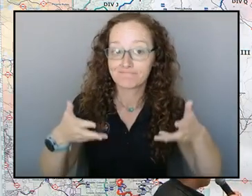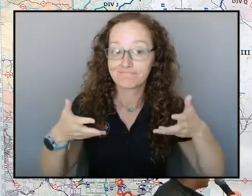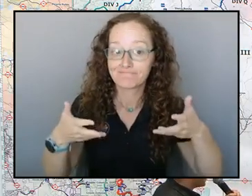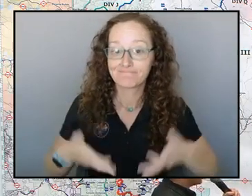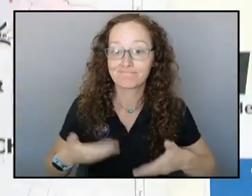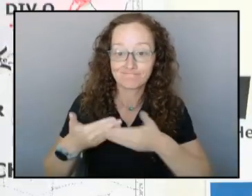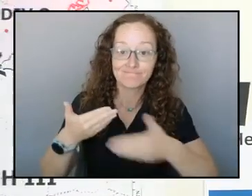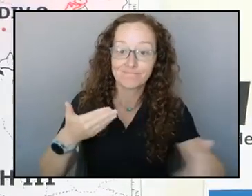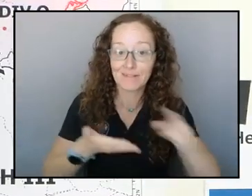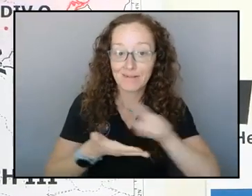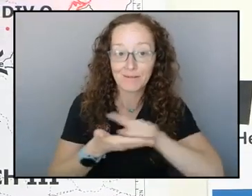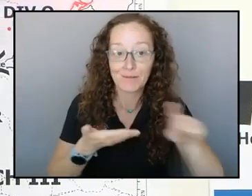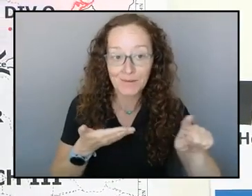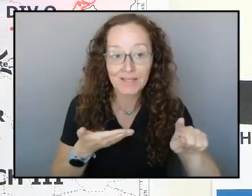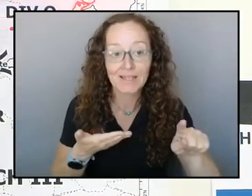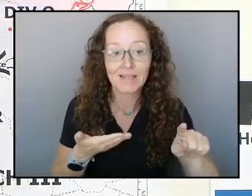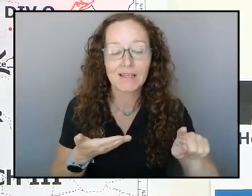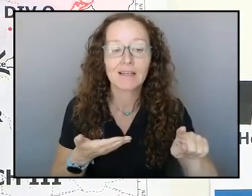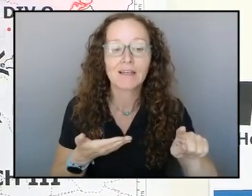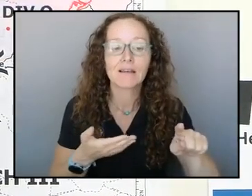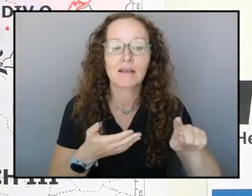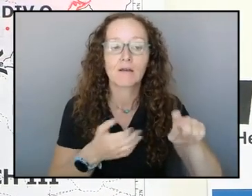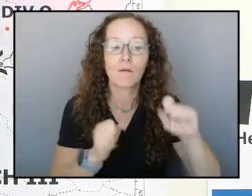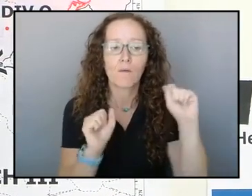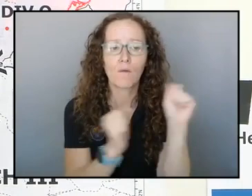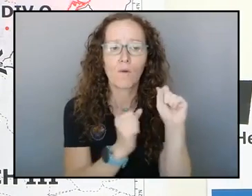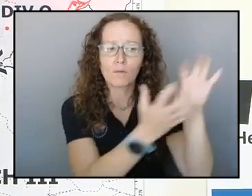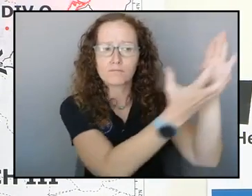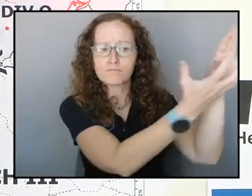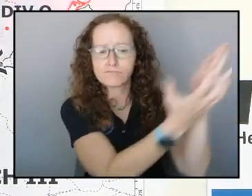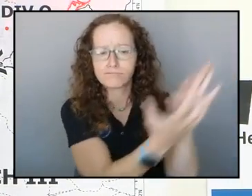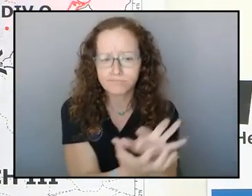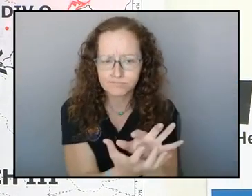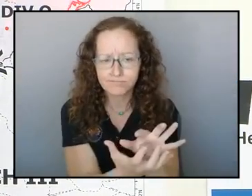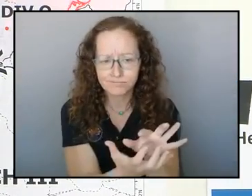backdoor cold front-- Yet another one! --coming in tonight and into